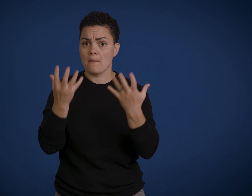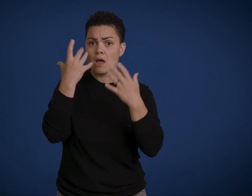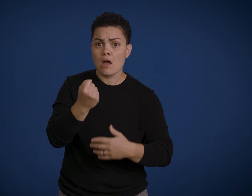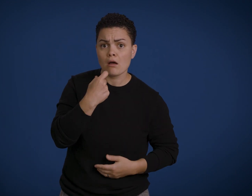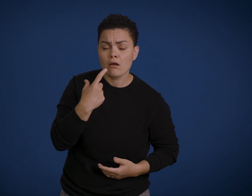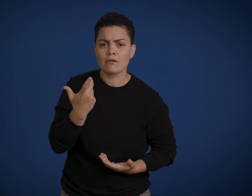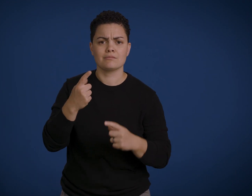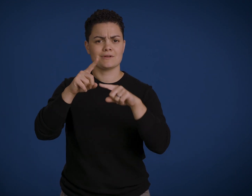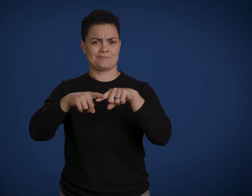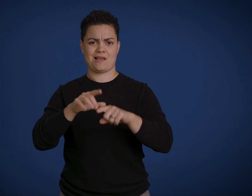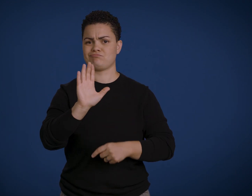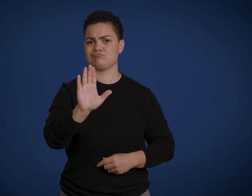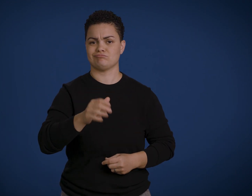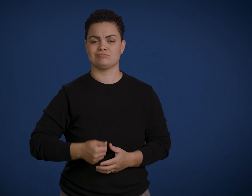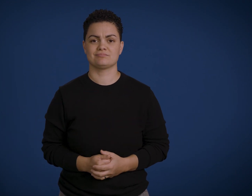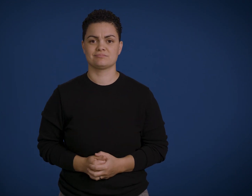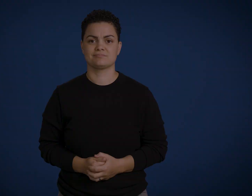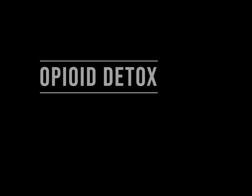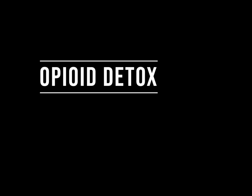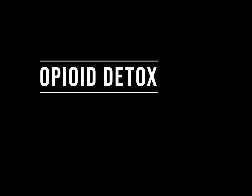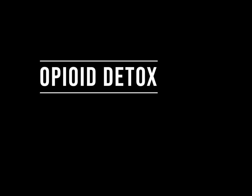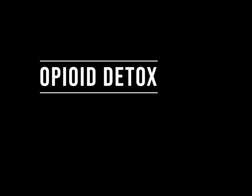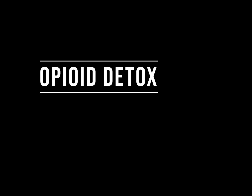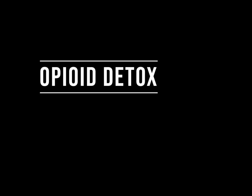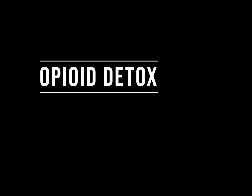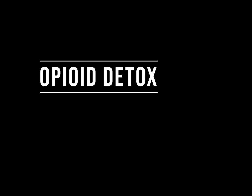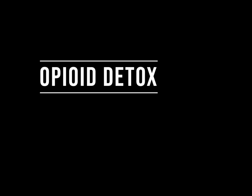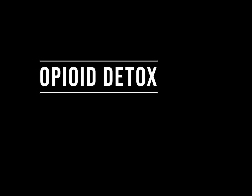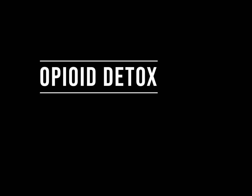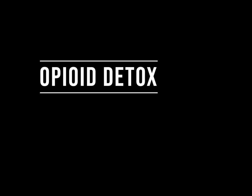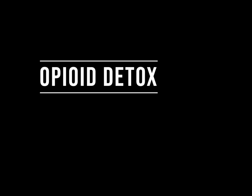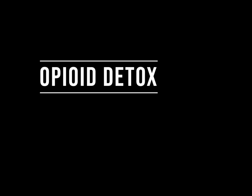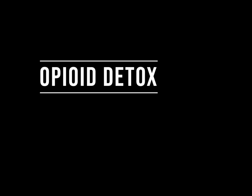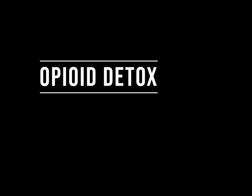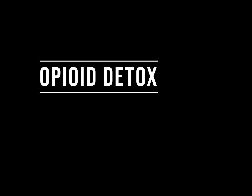is determined based on individual patient needs. Opiod Detox